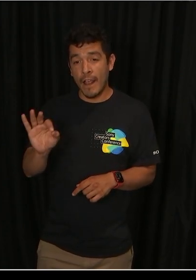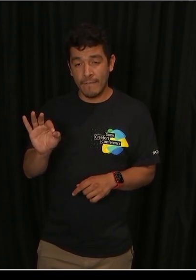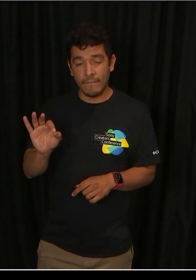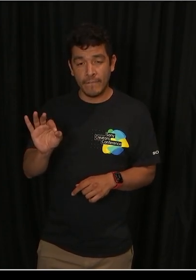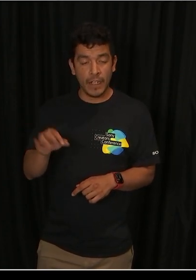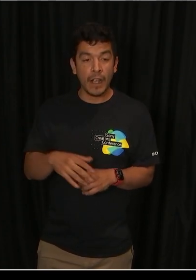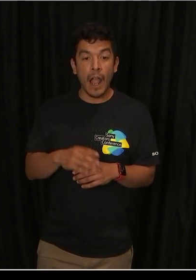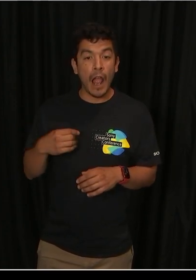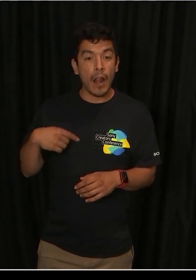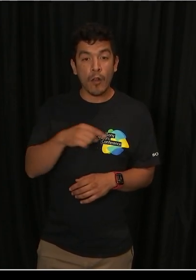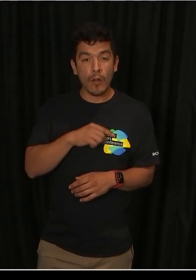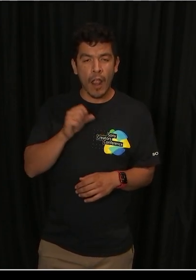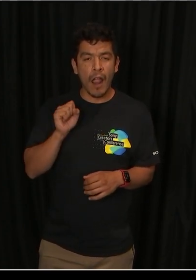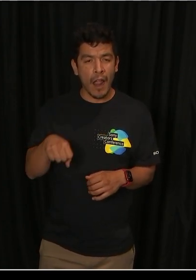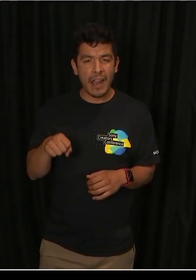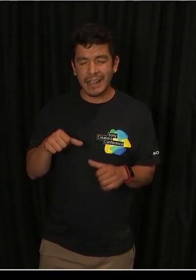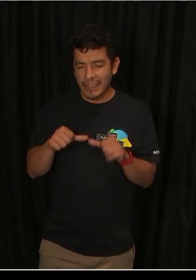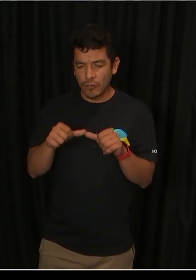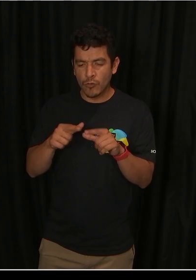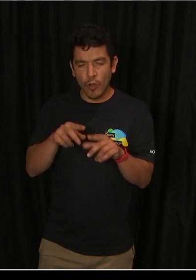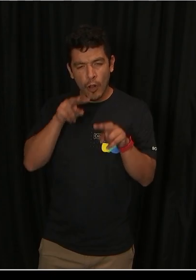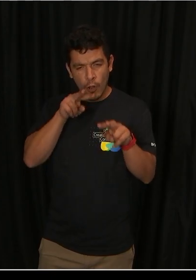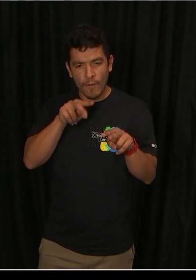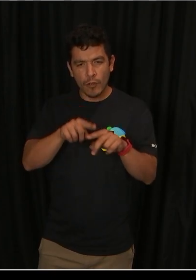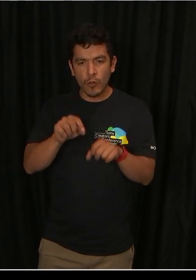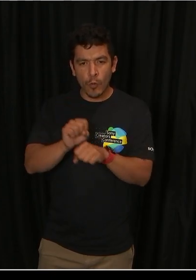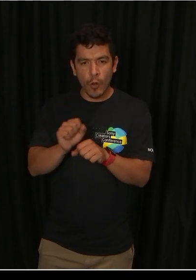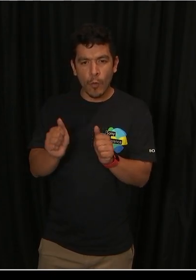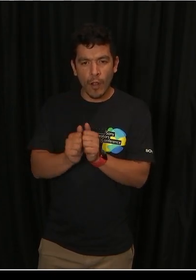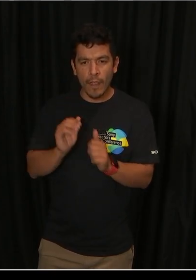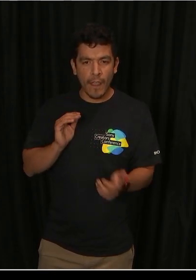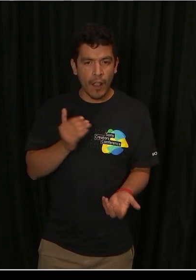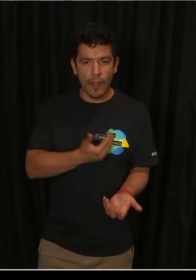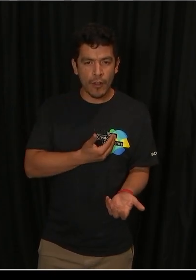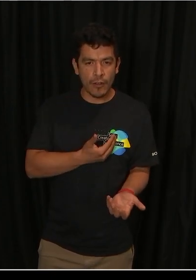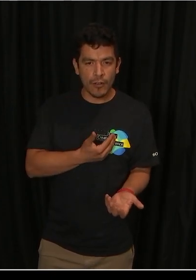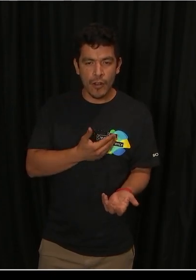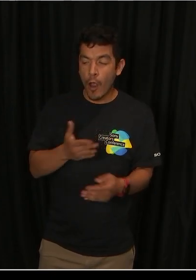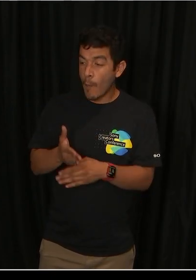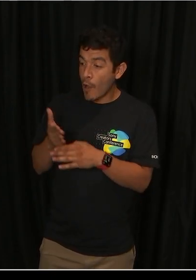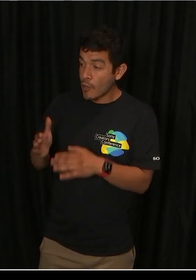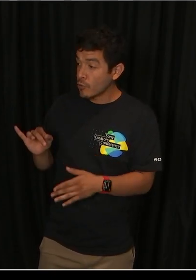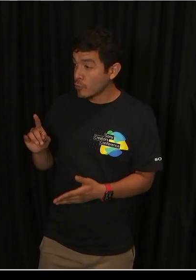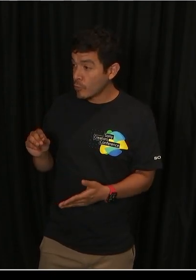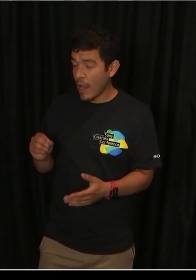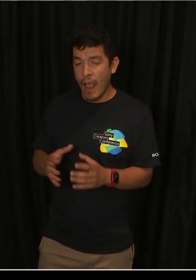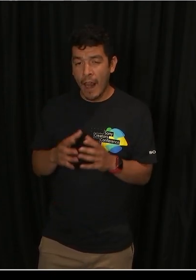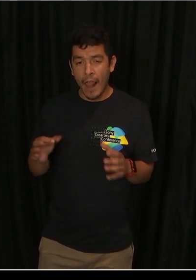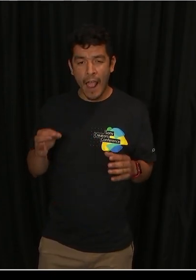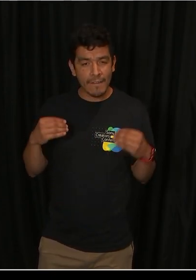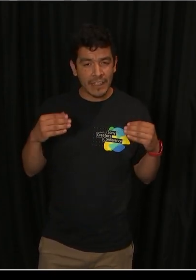And really we continue to look forward to working with our other partner studios, and obviously a lot of the vendors that we work with